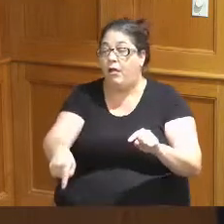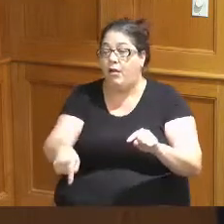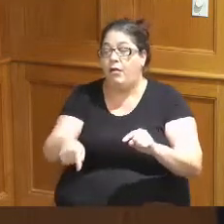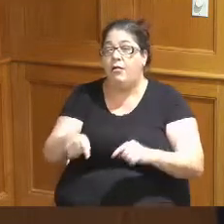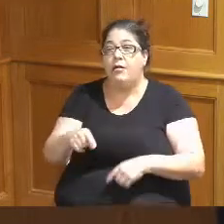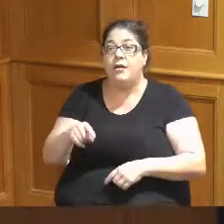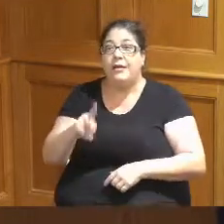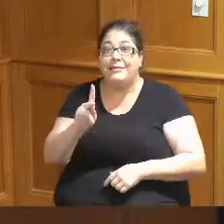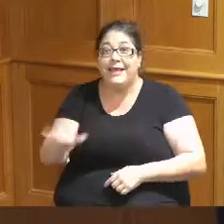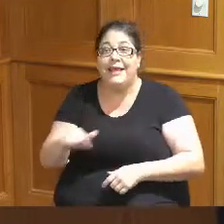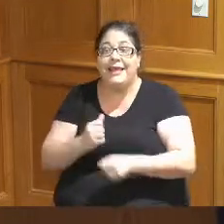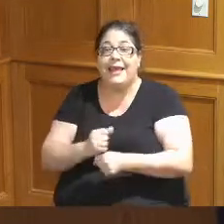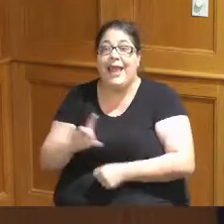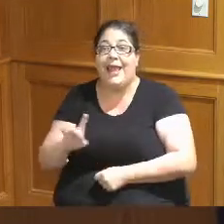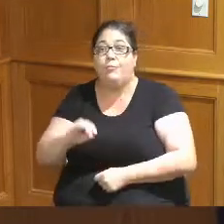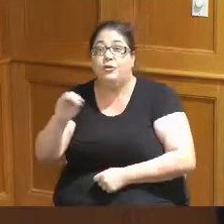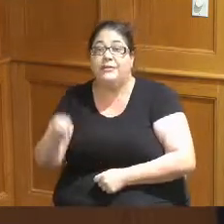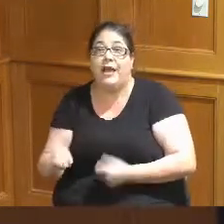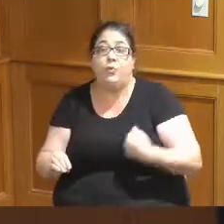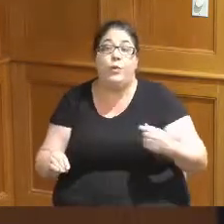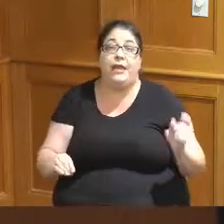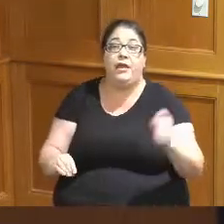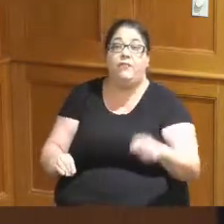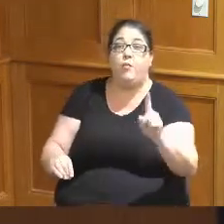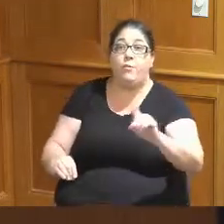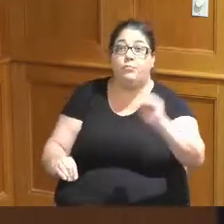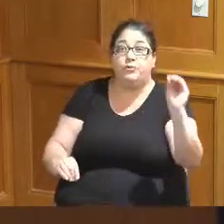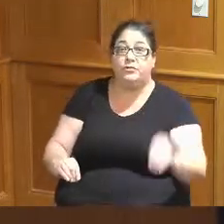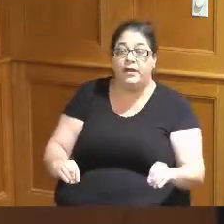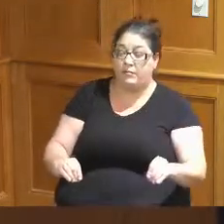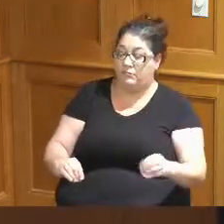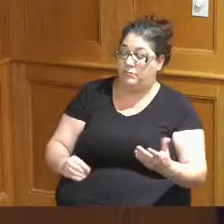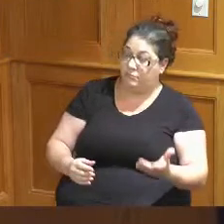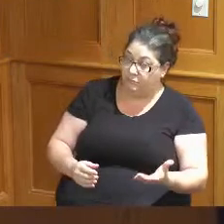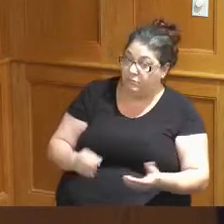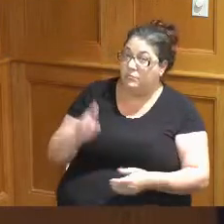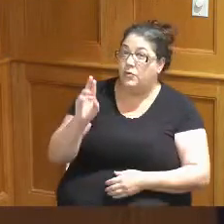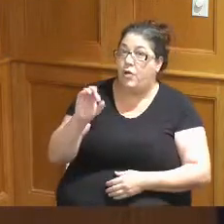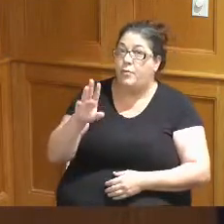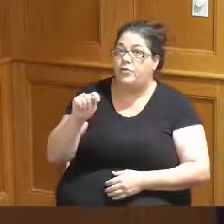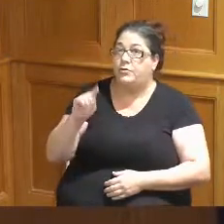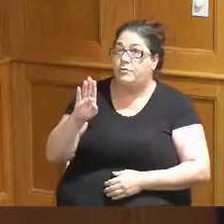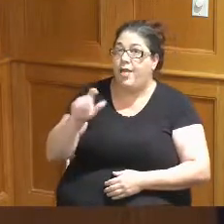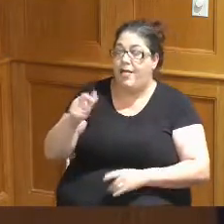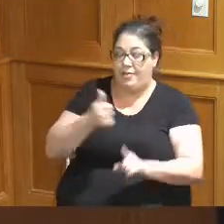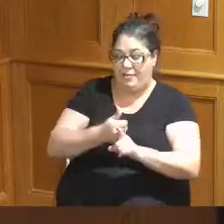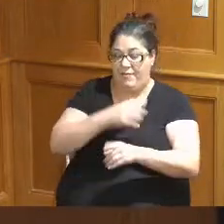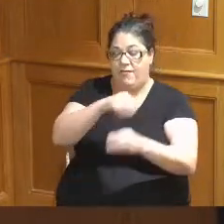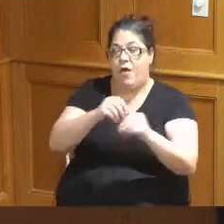and only one percent over here Robert Bell who is over inclusion and Equity was also at that meeting